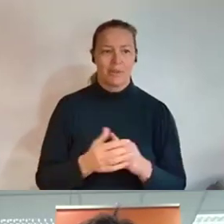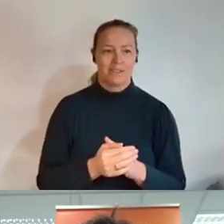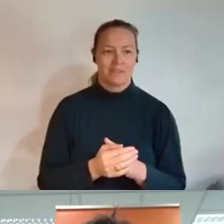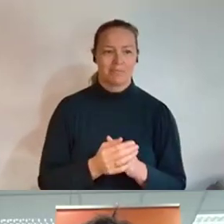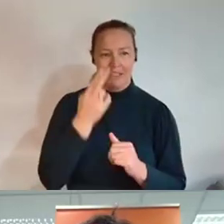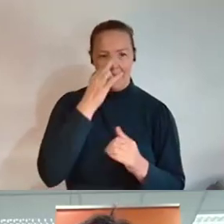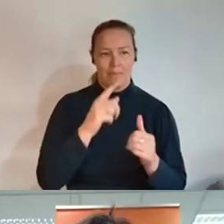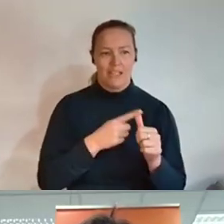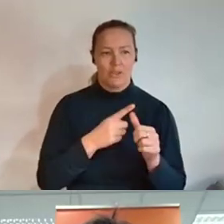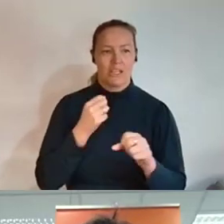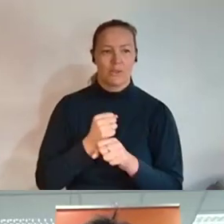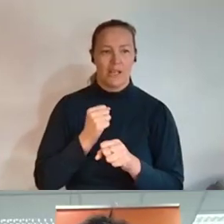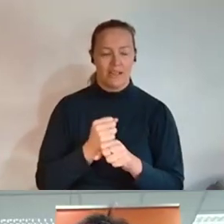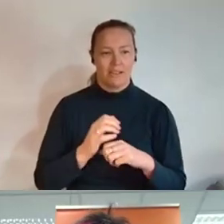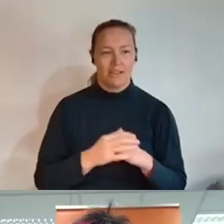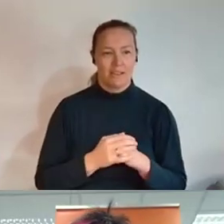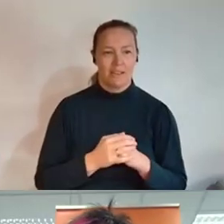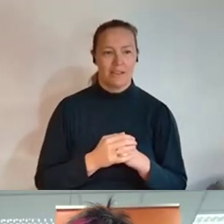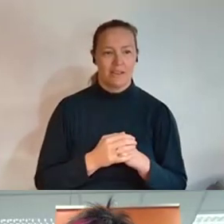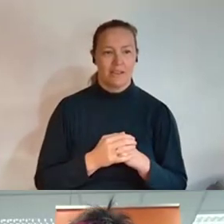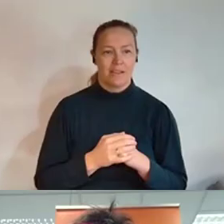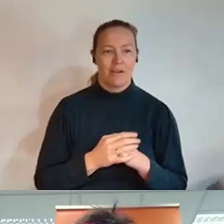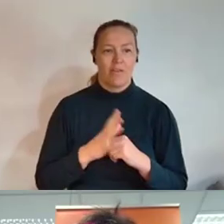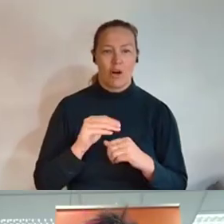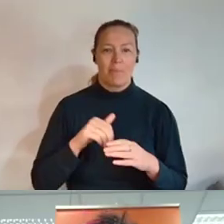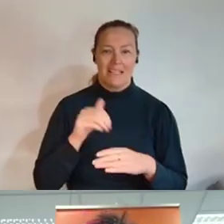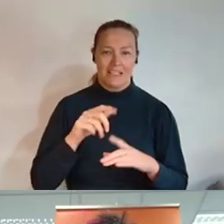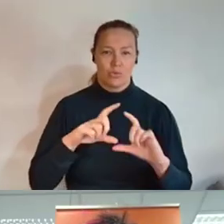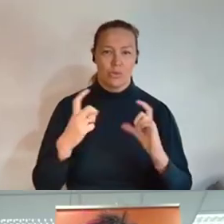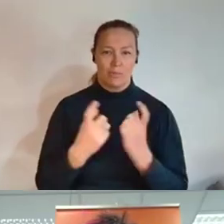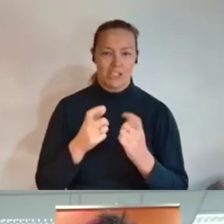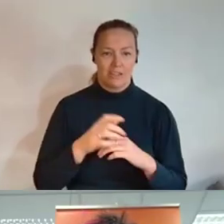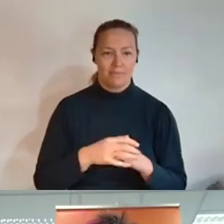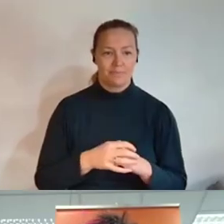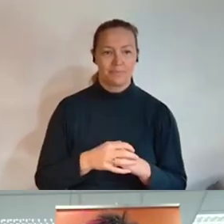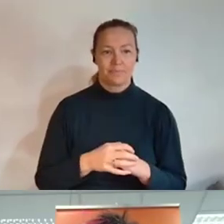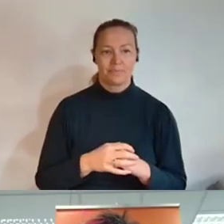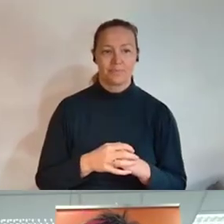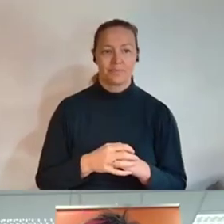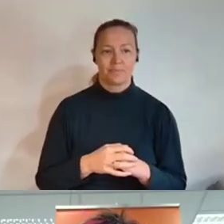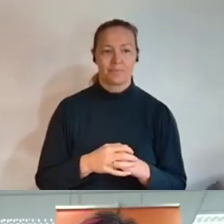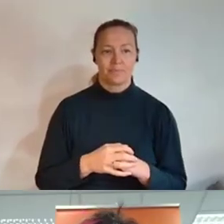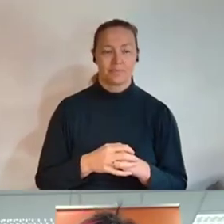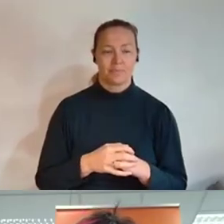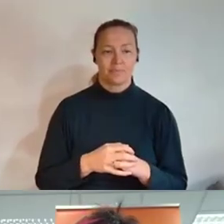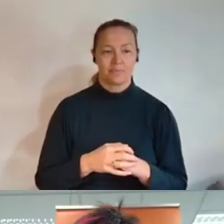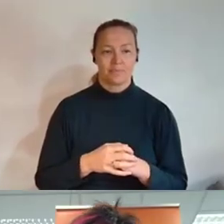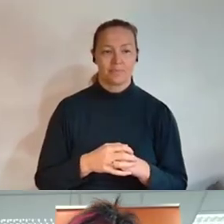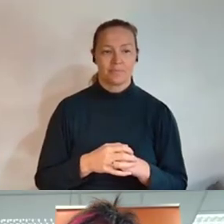Guler ahau, I'm Anusha Guler from the Electoral Commission. And just in response to you, Piotr,